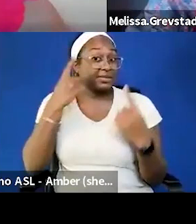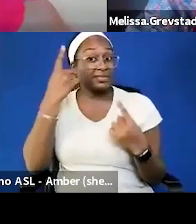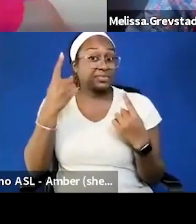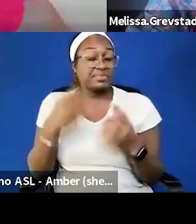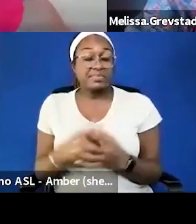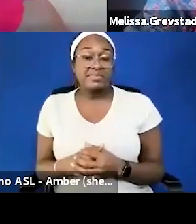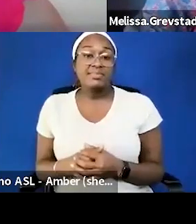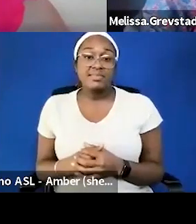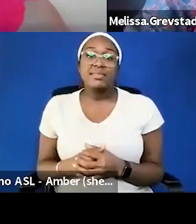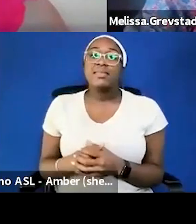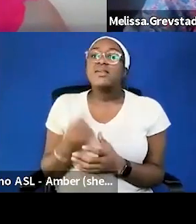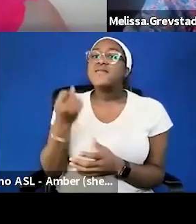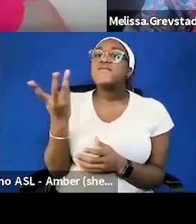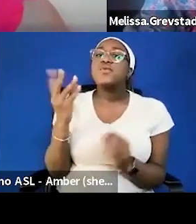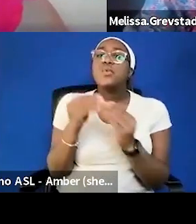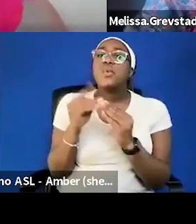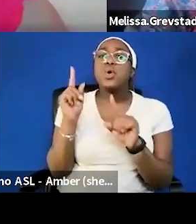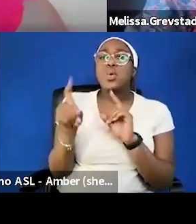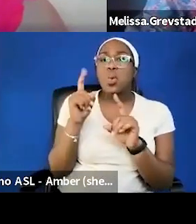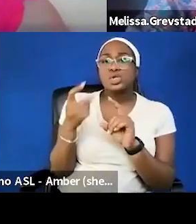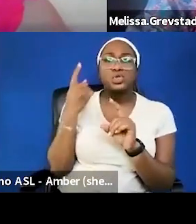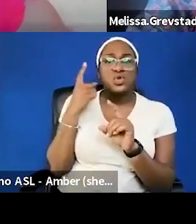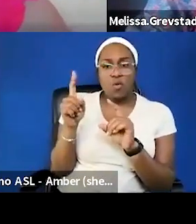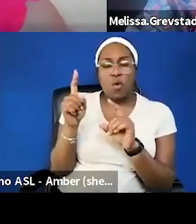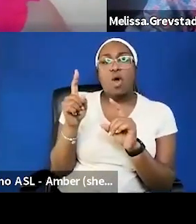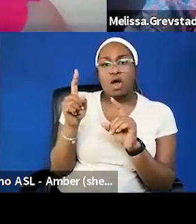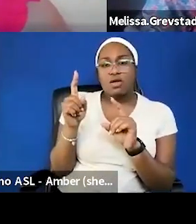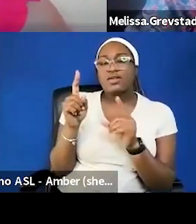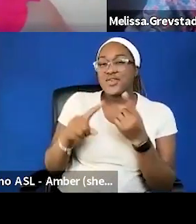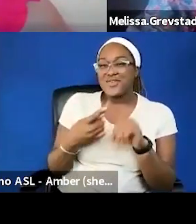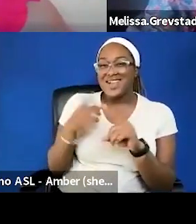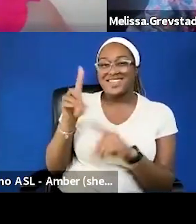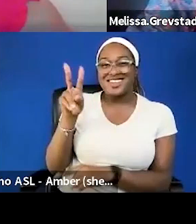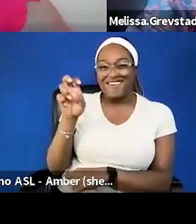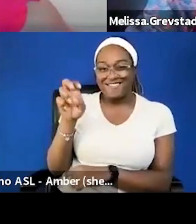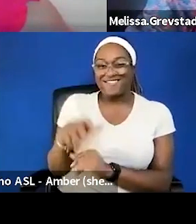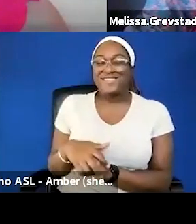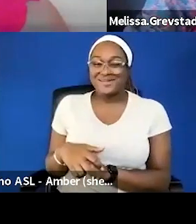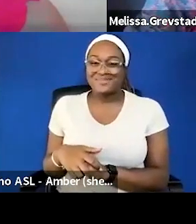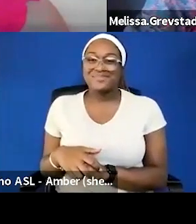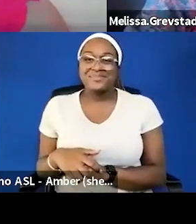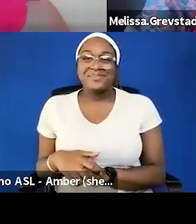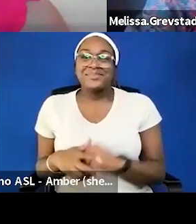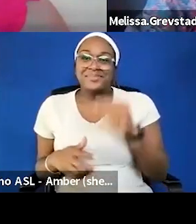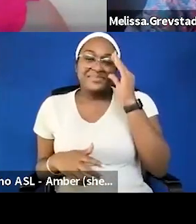I do have a couple more questions for our our friends at Dove. I want to